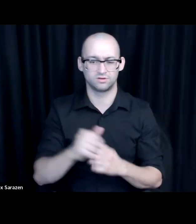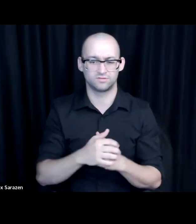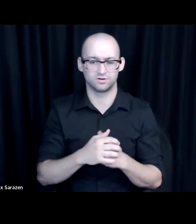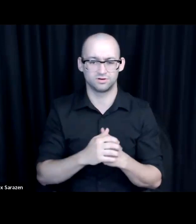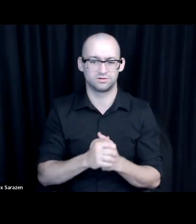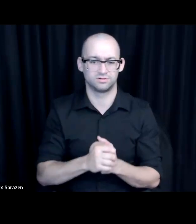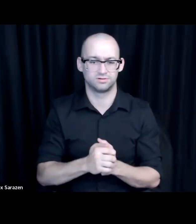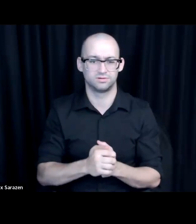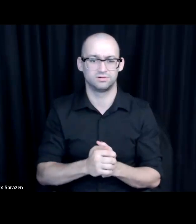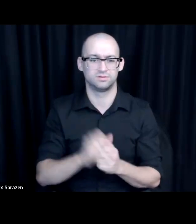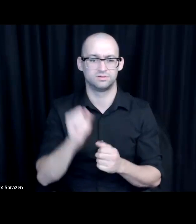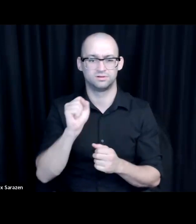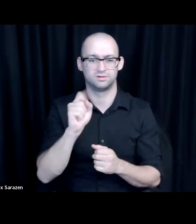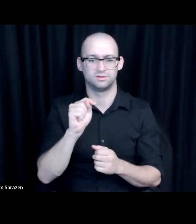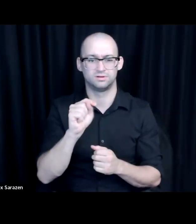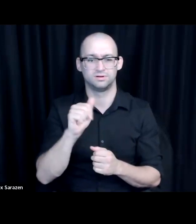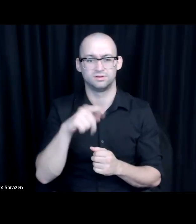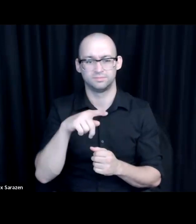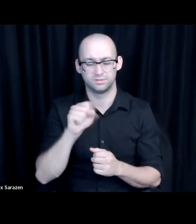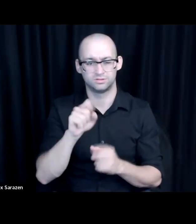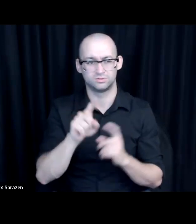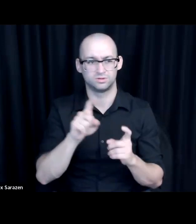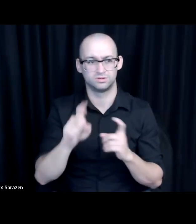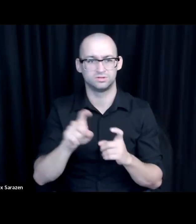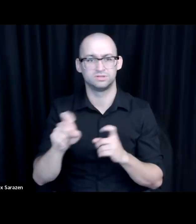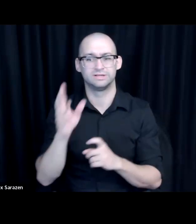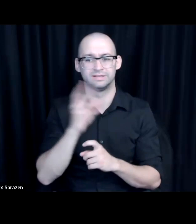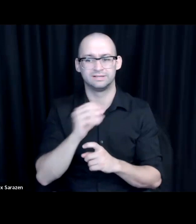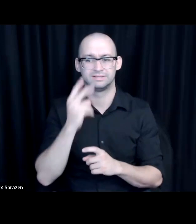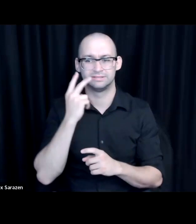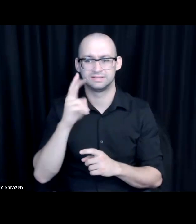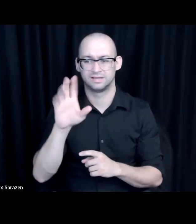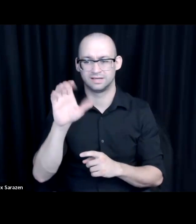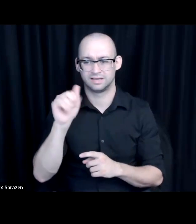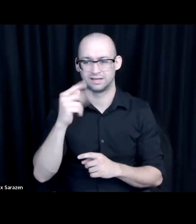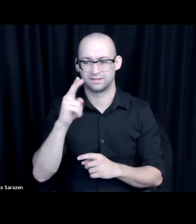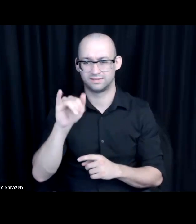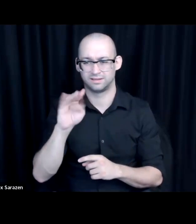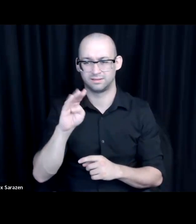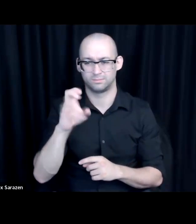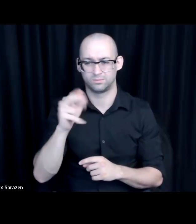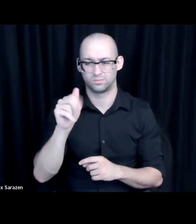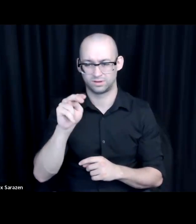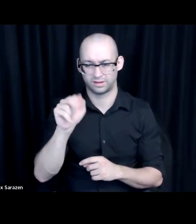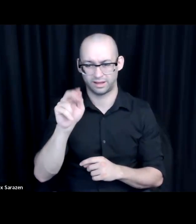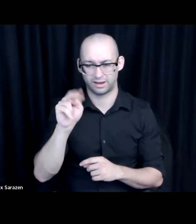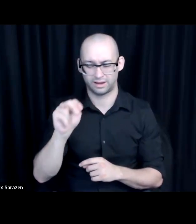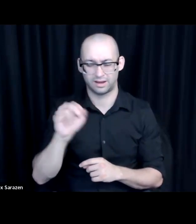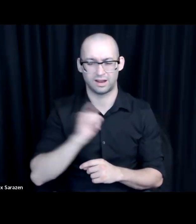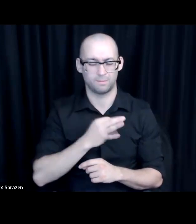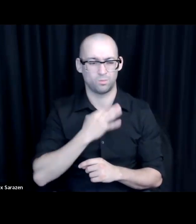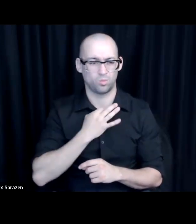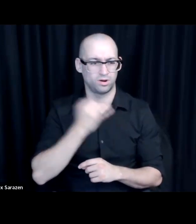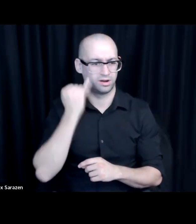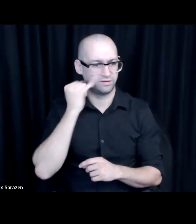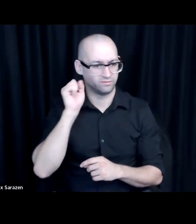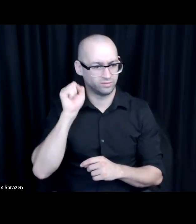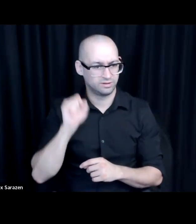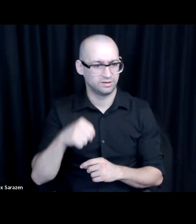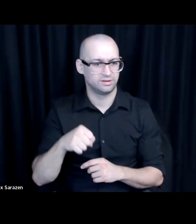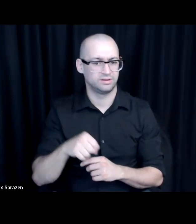Steph’s question, and I see Cathie Buchanan. I'm wondering if we can, you know, when we get to the